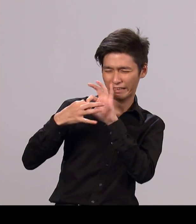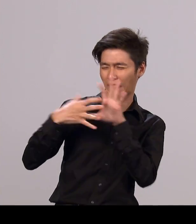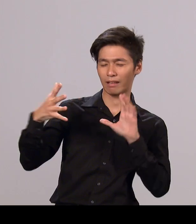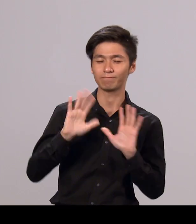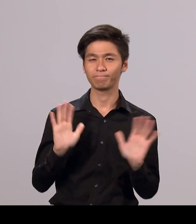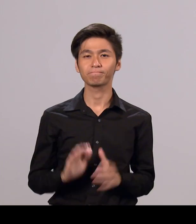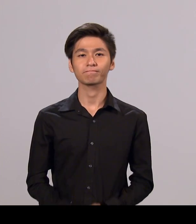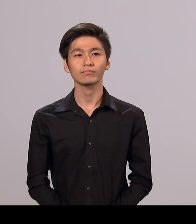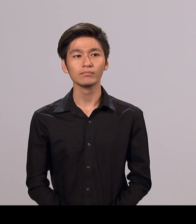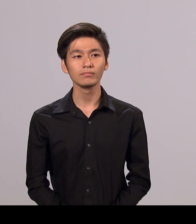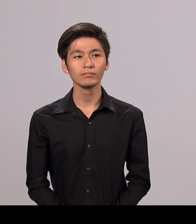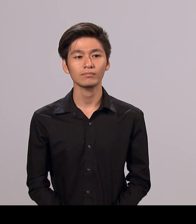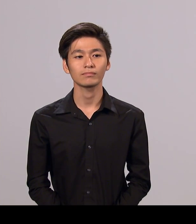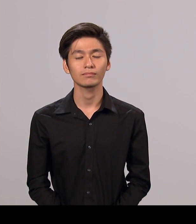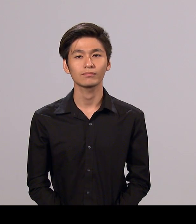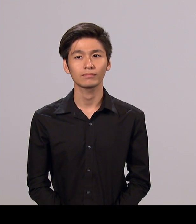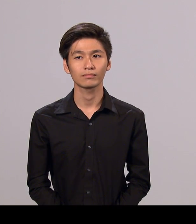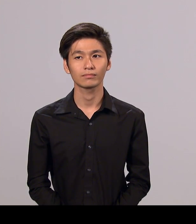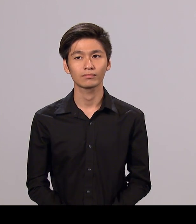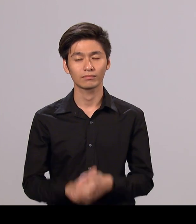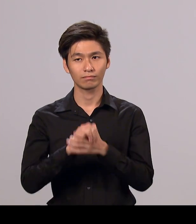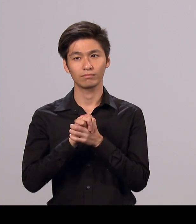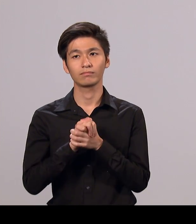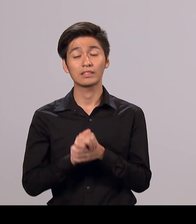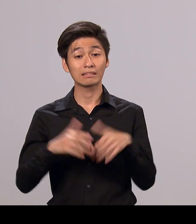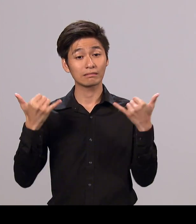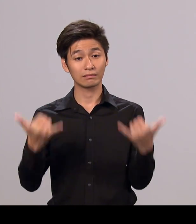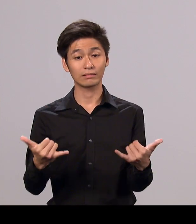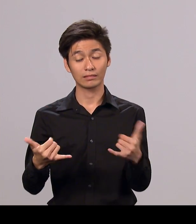On the whole today, our relations with Malaysia and Indonesia are good.